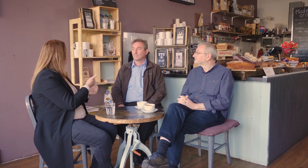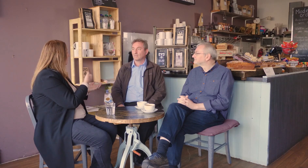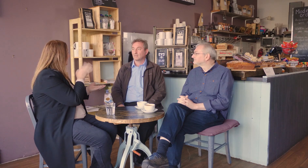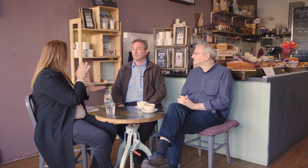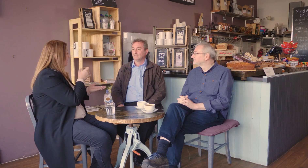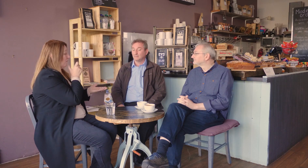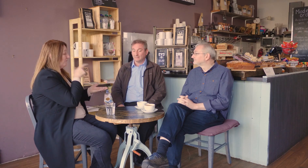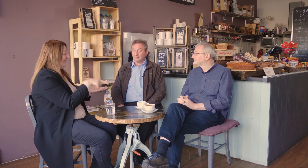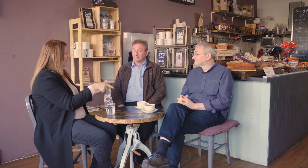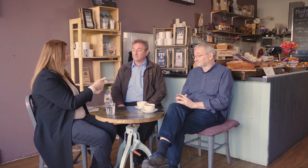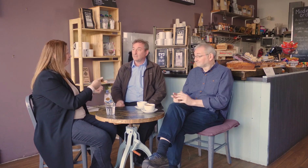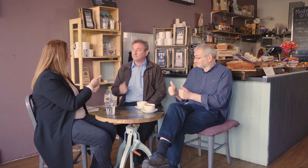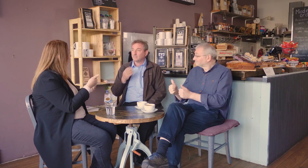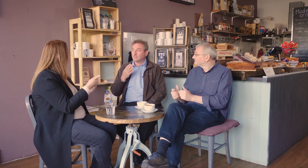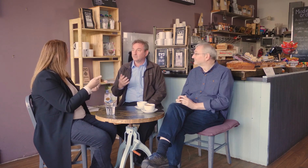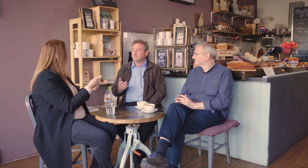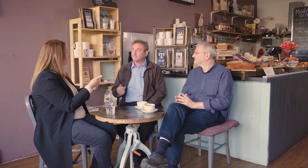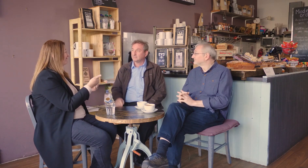How's your tea and coffee? - Very good.